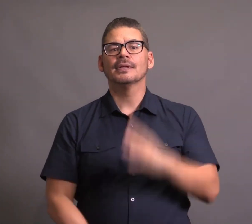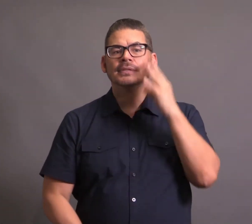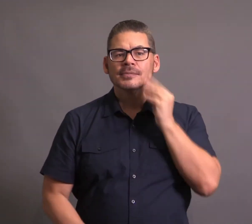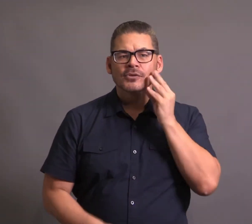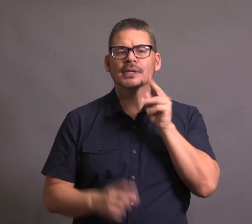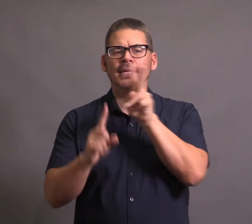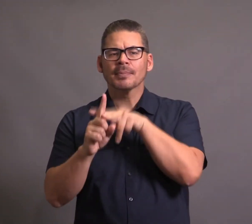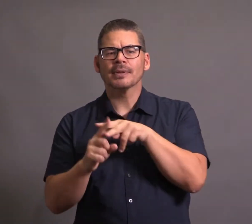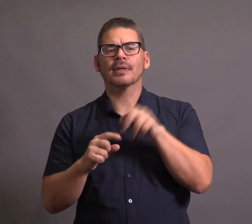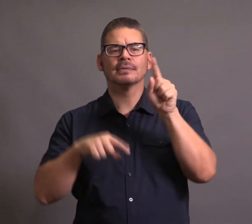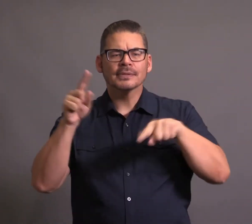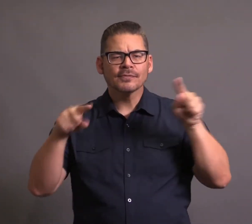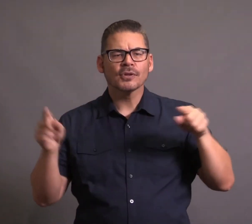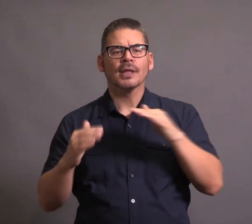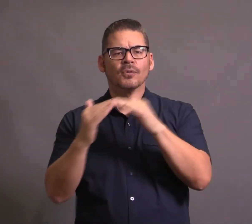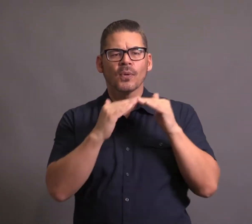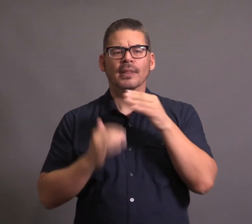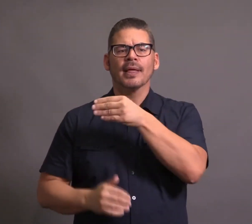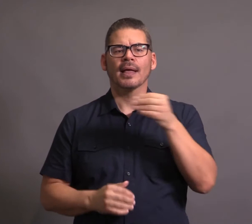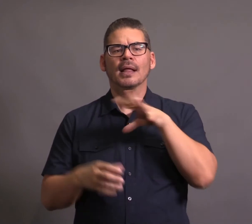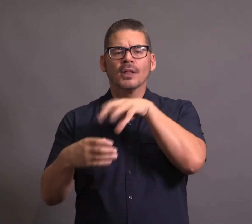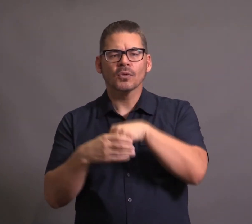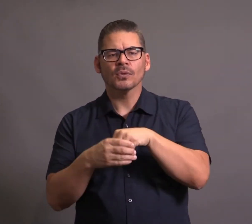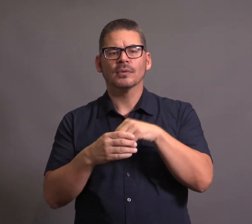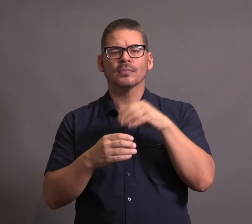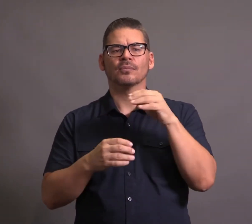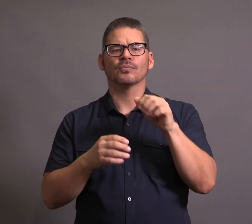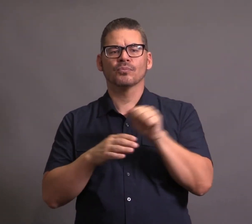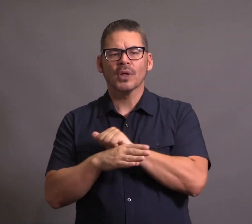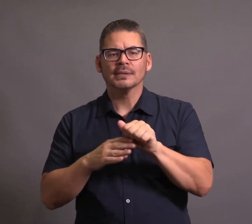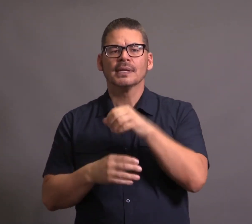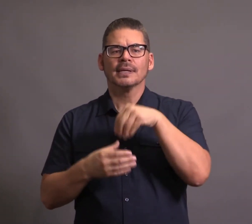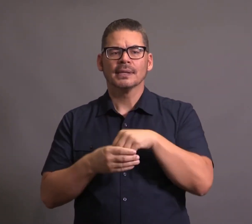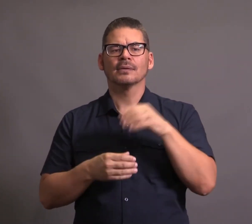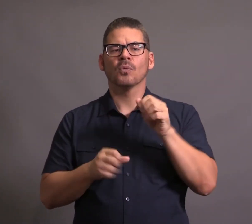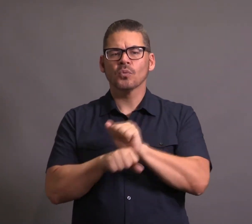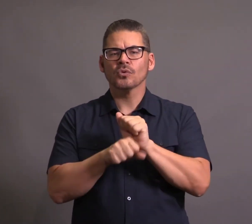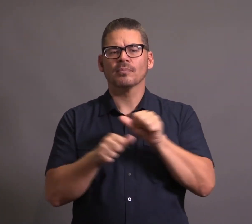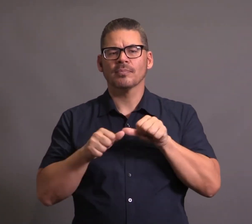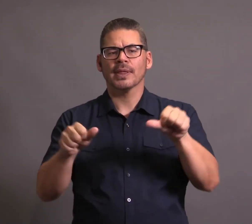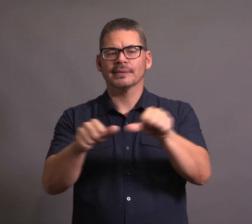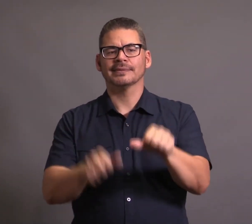Experience with implementation of diversity, equity and inclusion practices in the workplace.